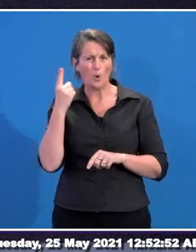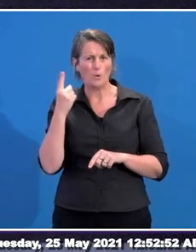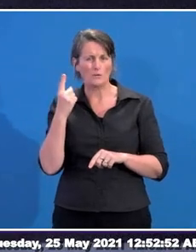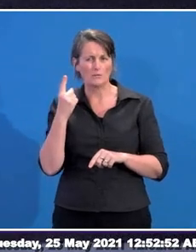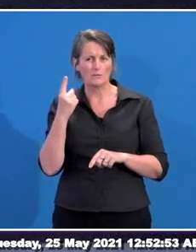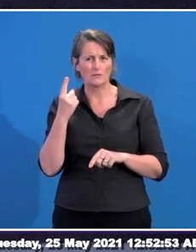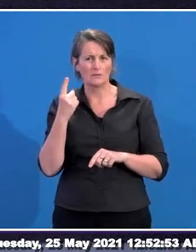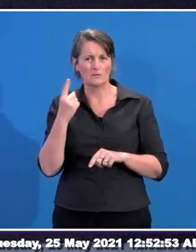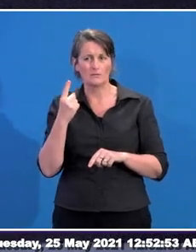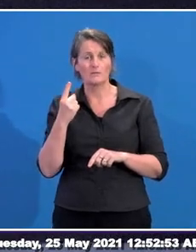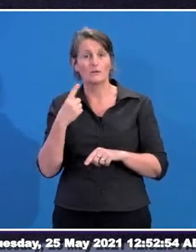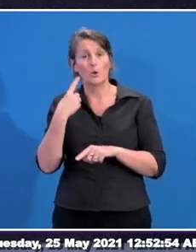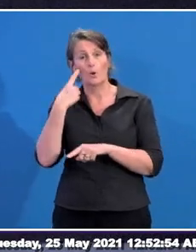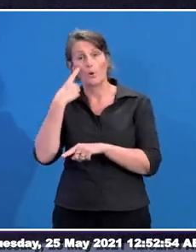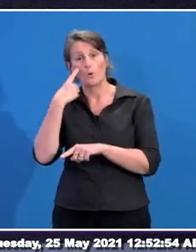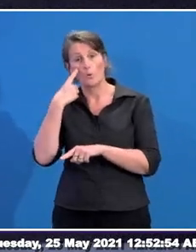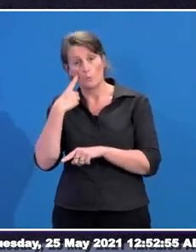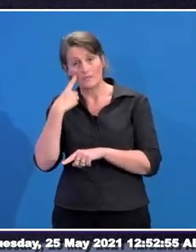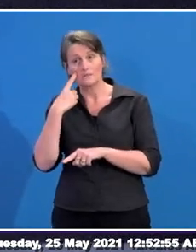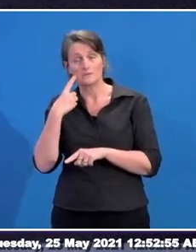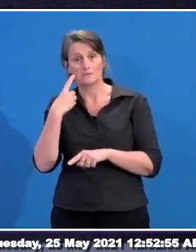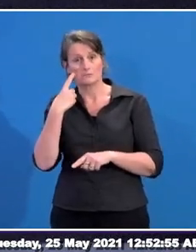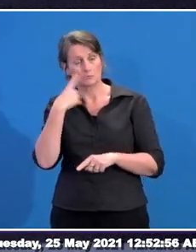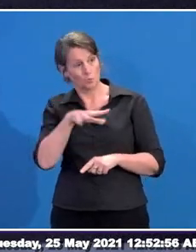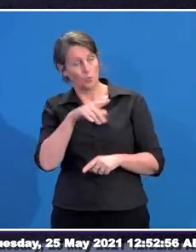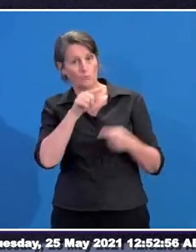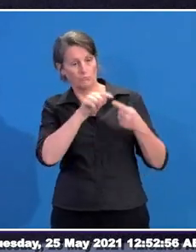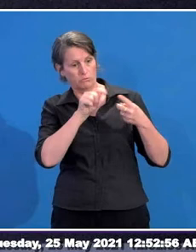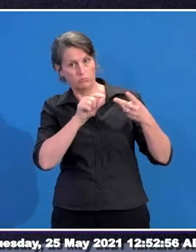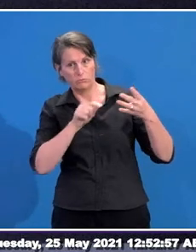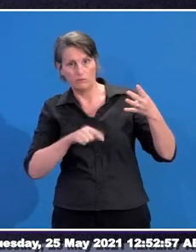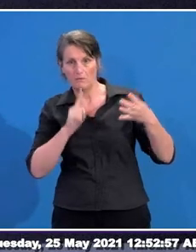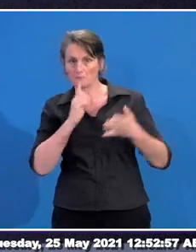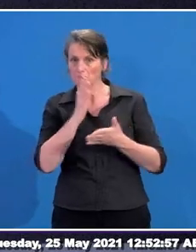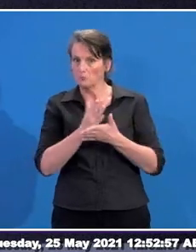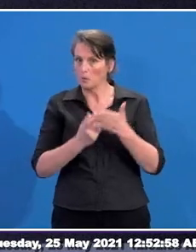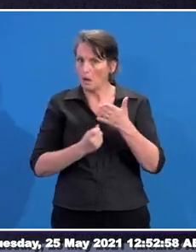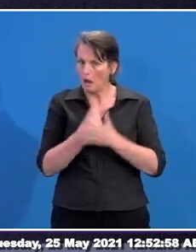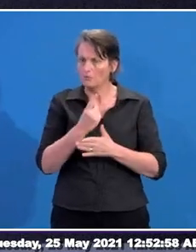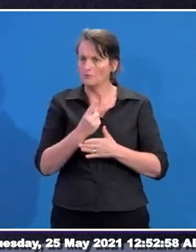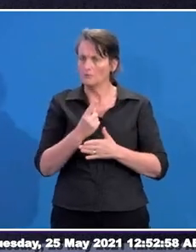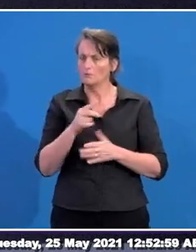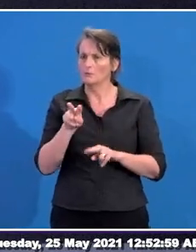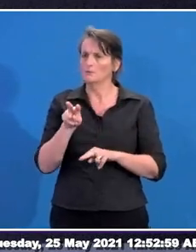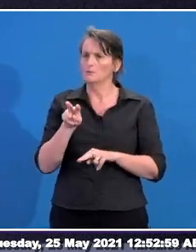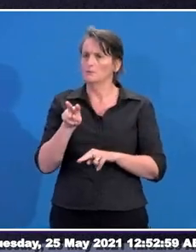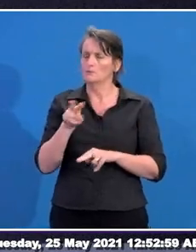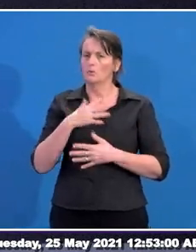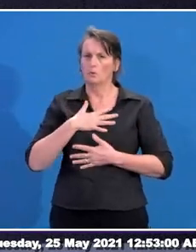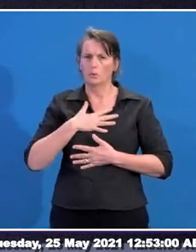witnesses were saying was probably the hardest thing I could have done because